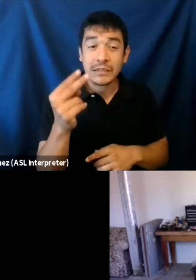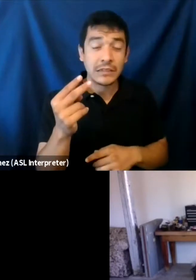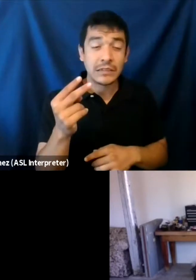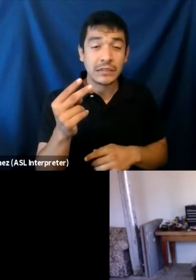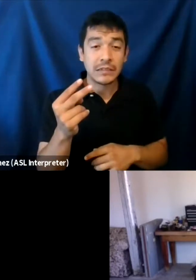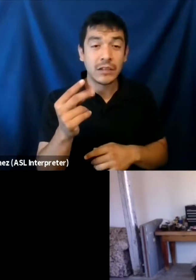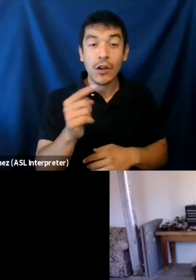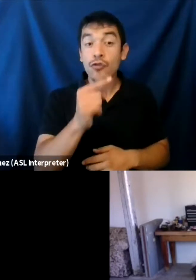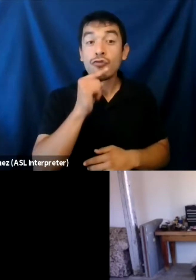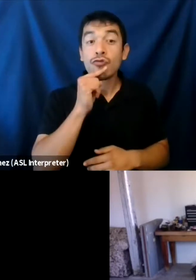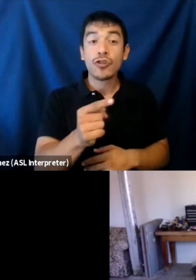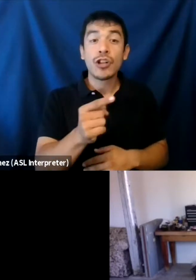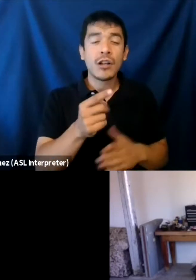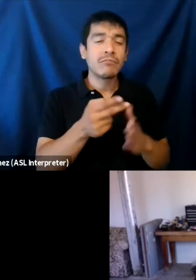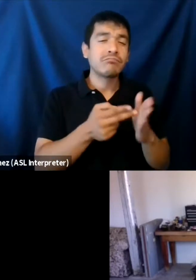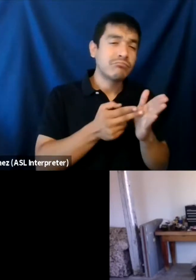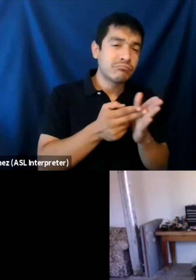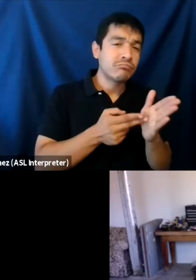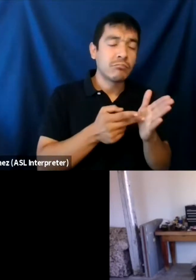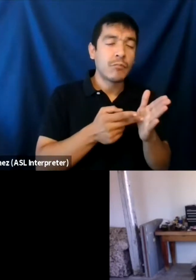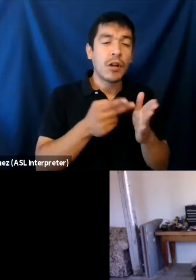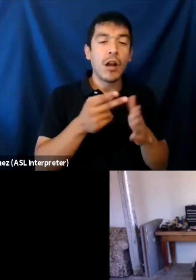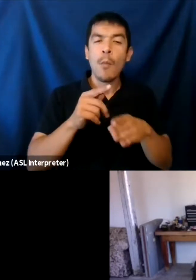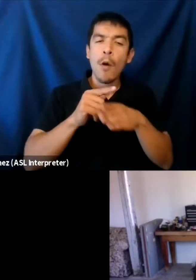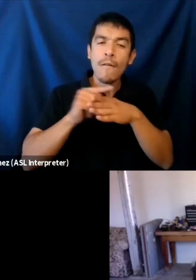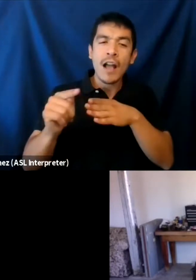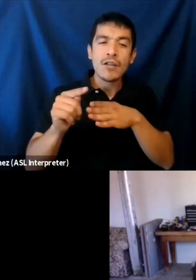real professional veteran journalists doing that work